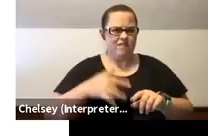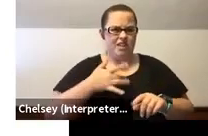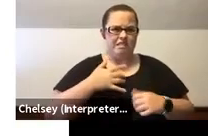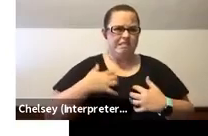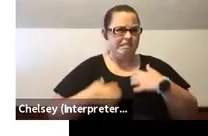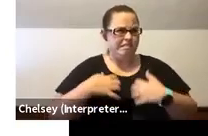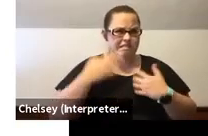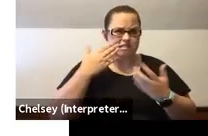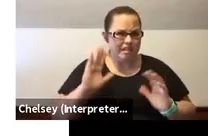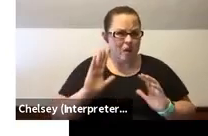Sage Talbot: To help assist